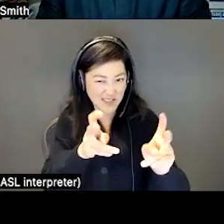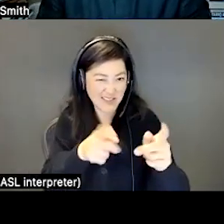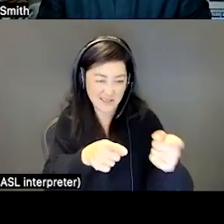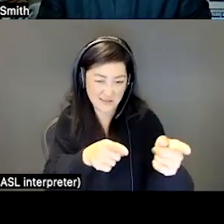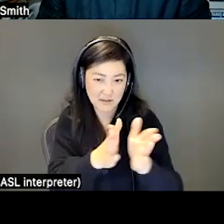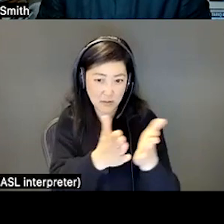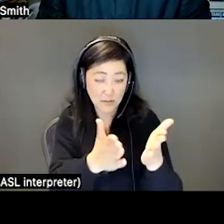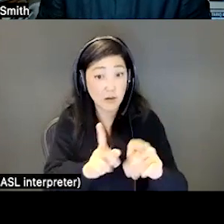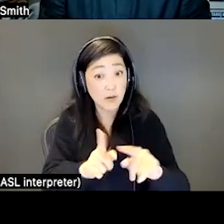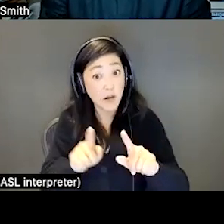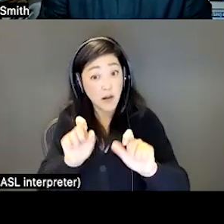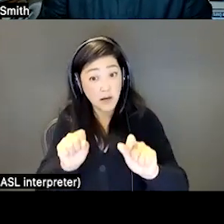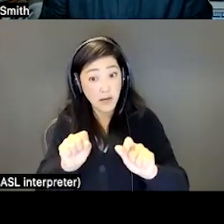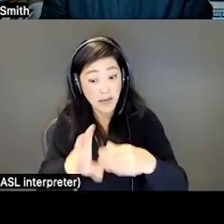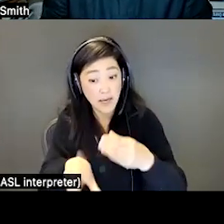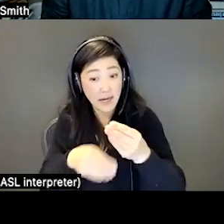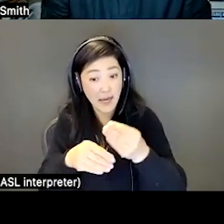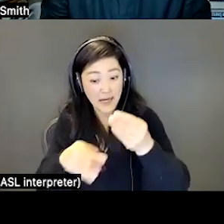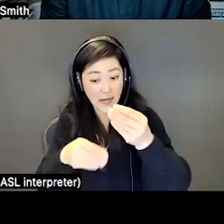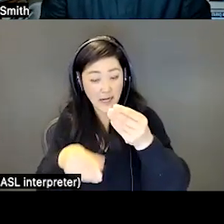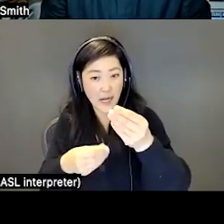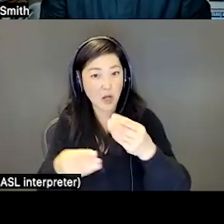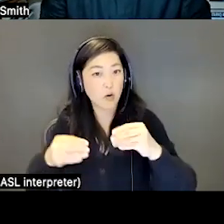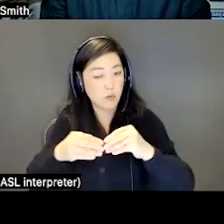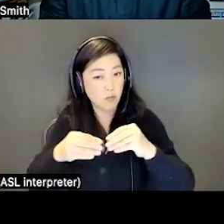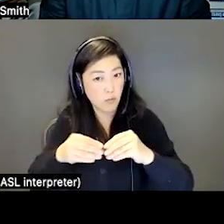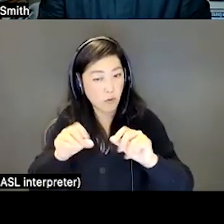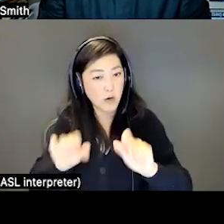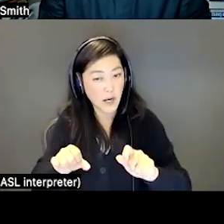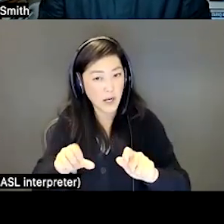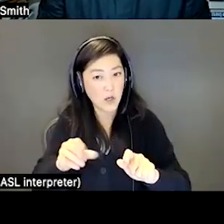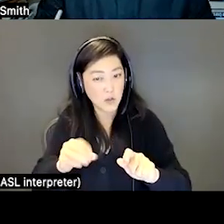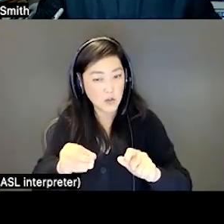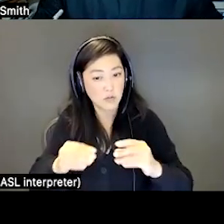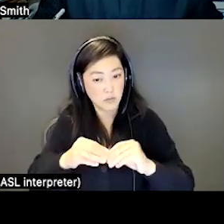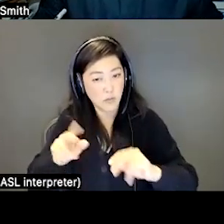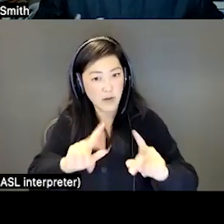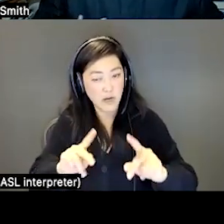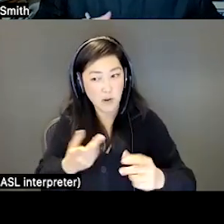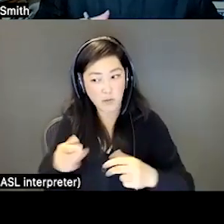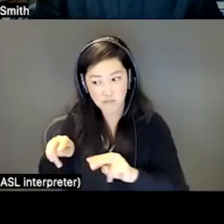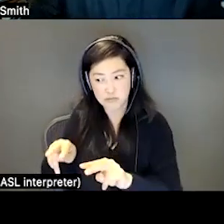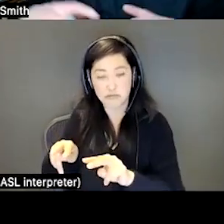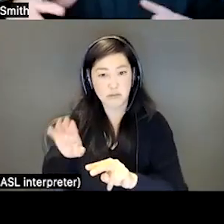on top. I wanna talk about how many of those to perhaps think about in a moment. But I think it